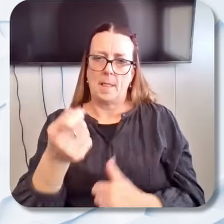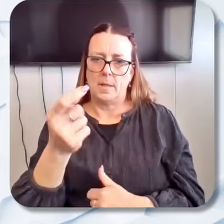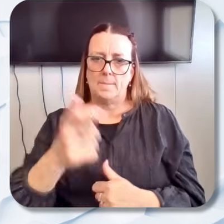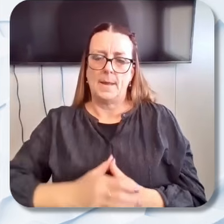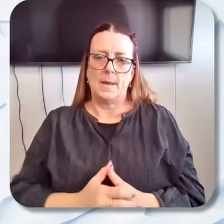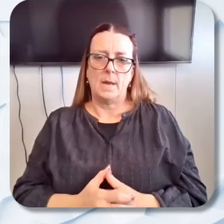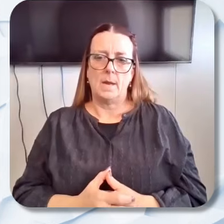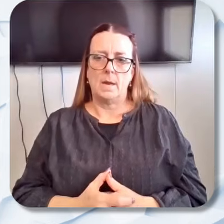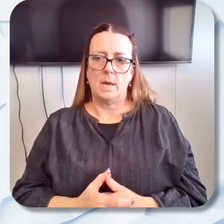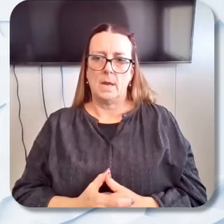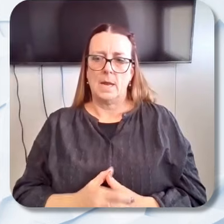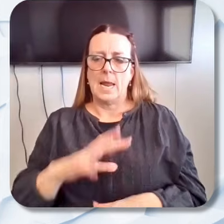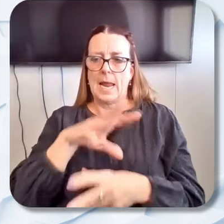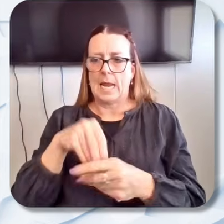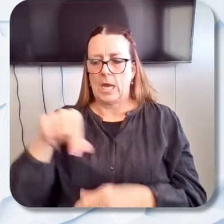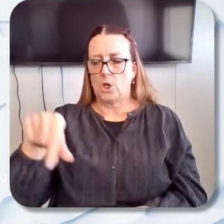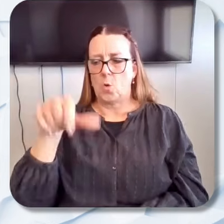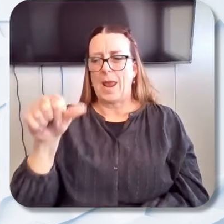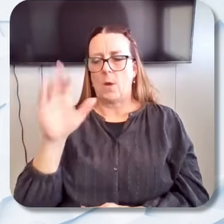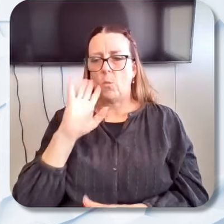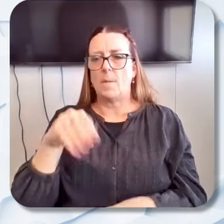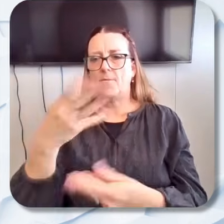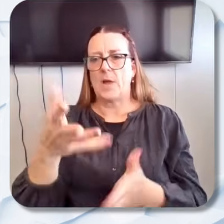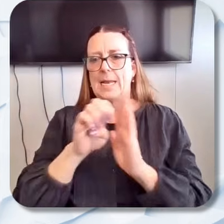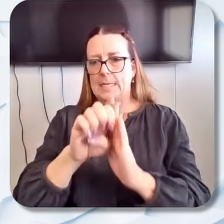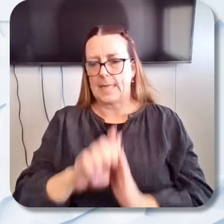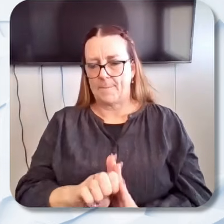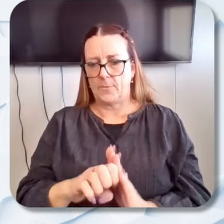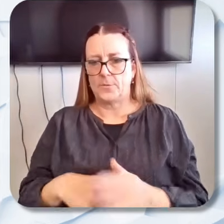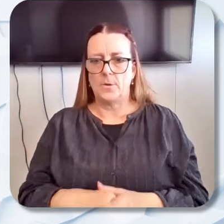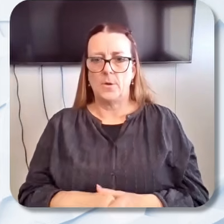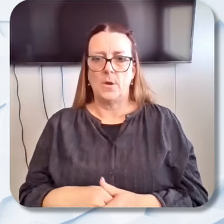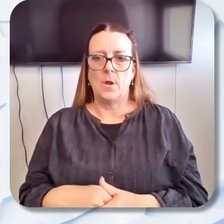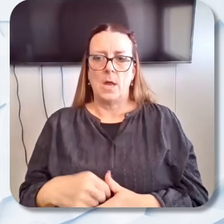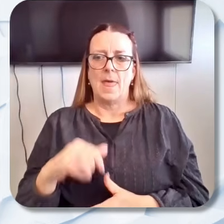We definitely in the Q and A will provide you some examples on how to do that. So I do think that is something that is coming up.